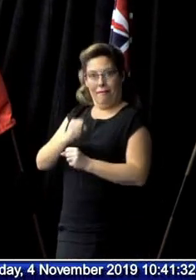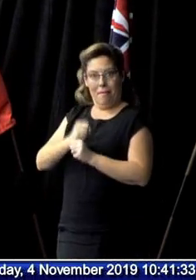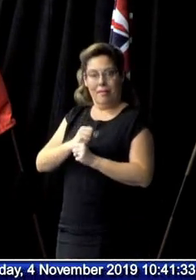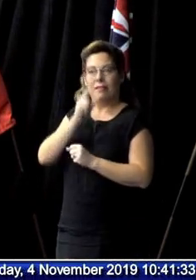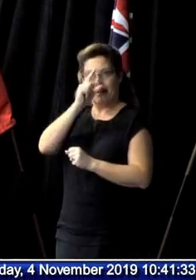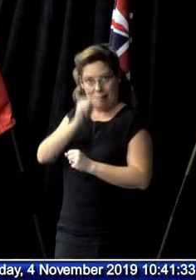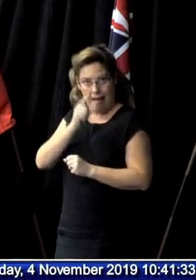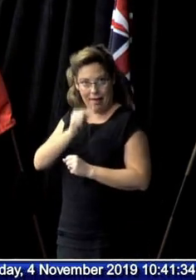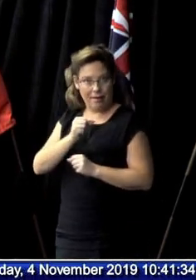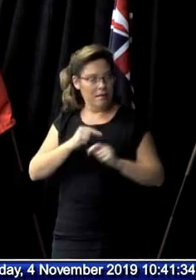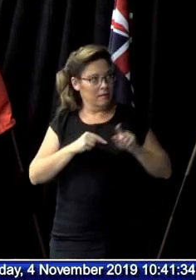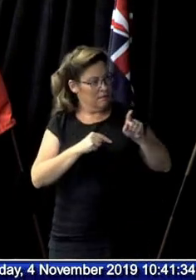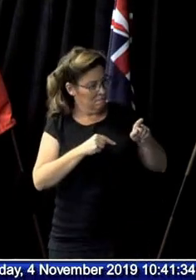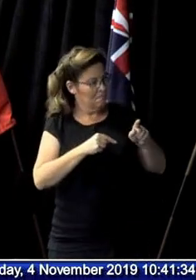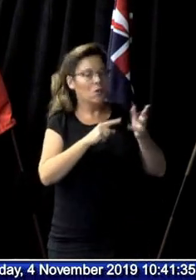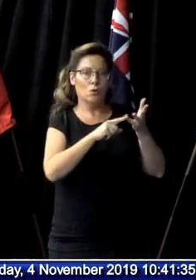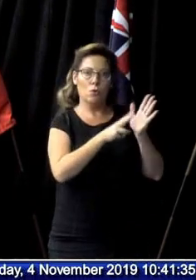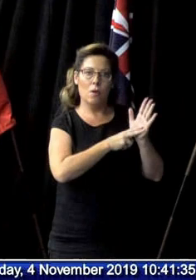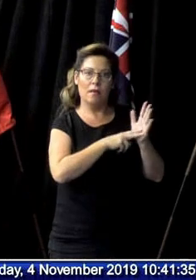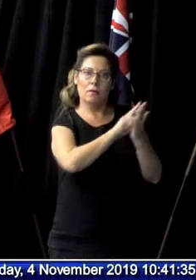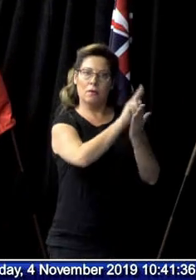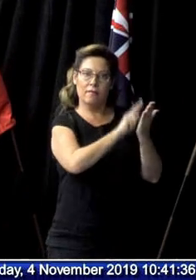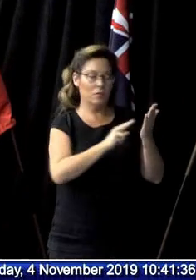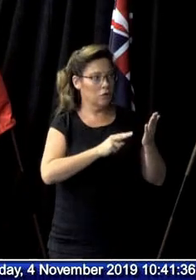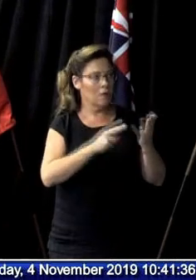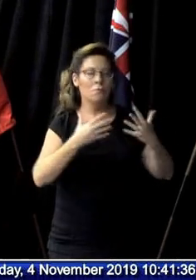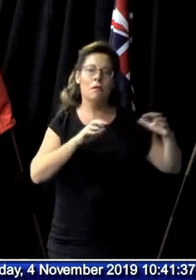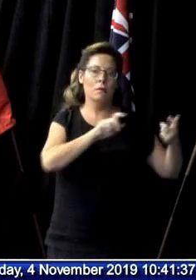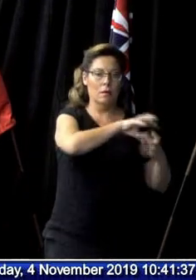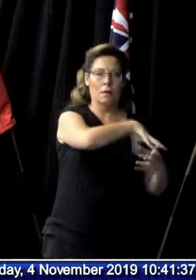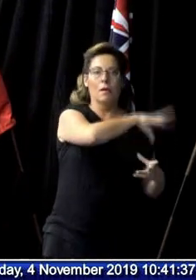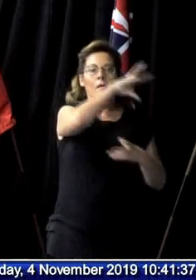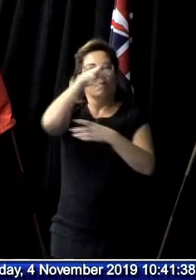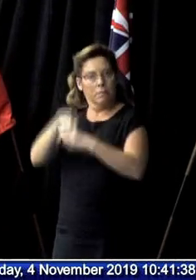recognised by the convention establishing procedures and establishing procedures by